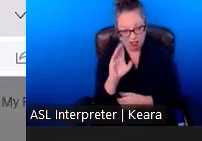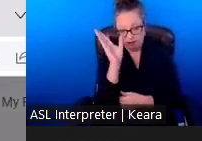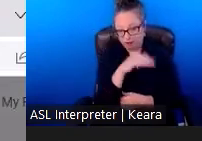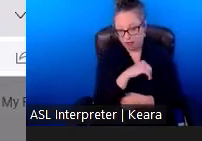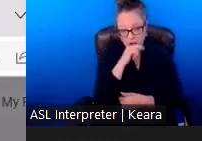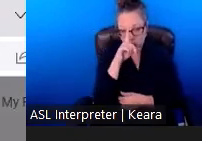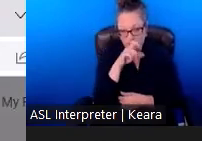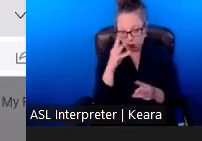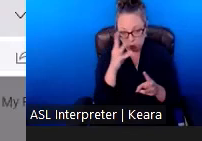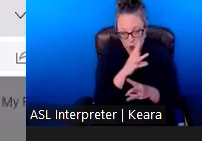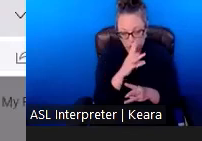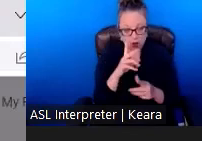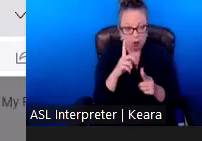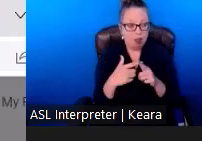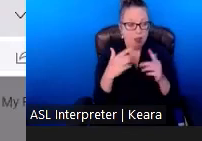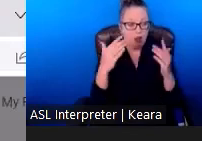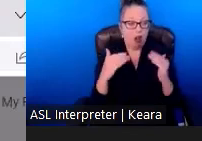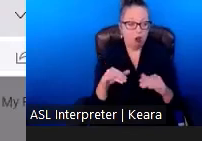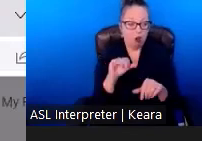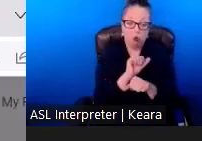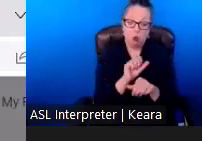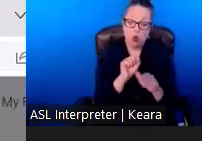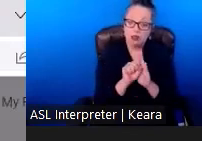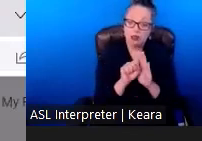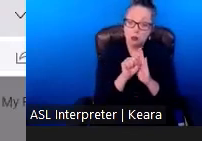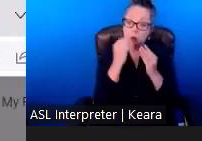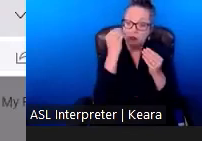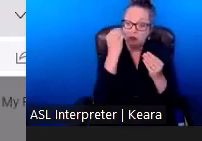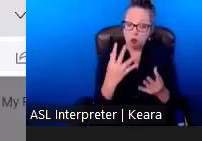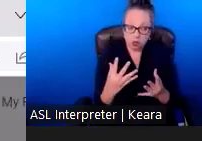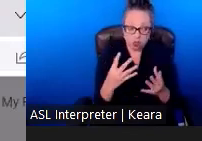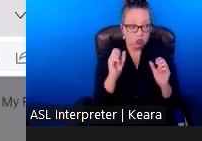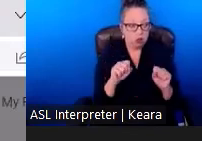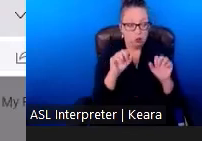Under the Work Information section, you’ll be prompted to include some additional details